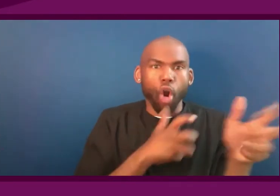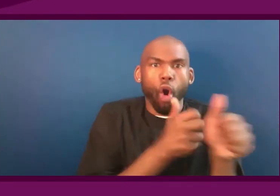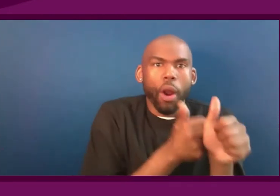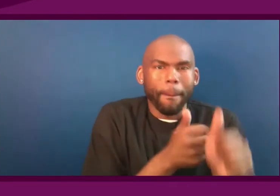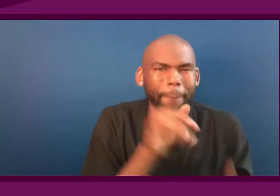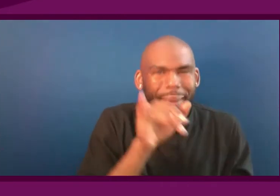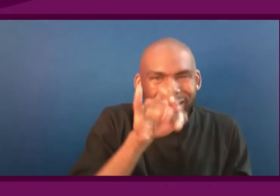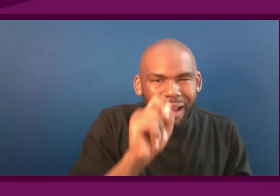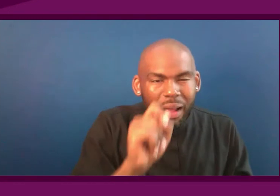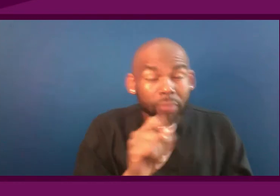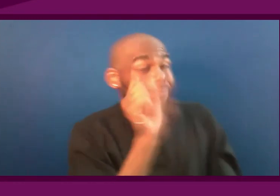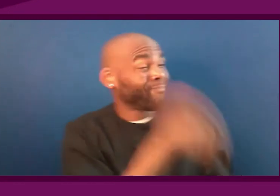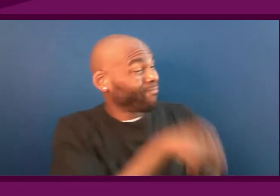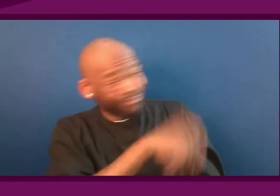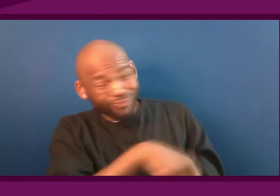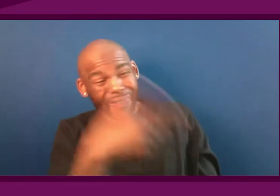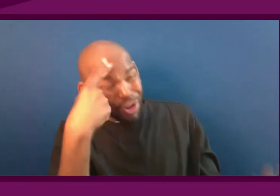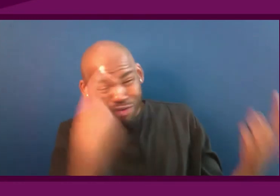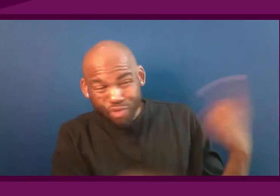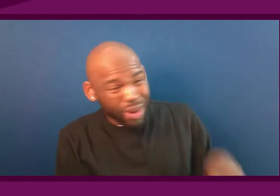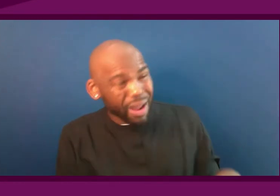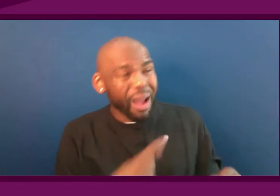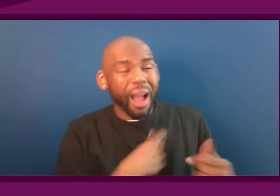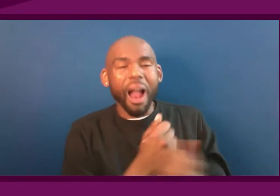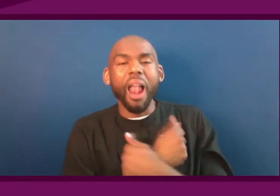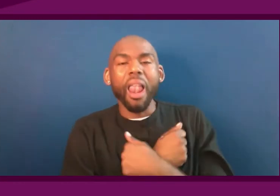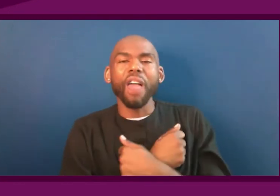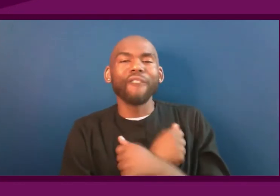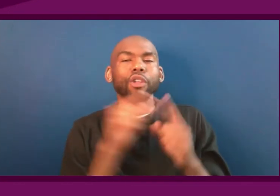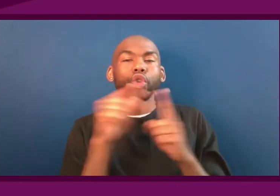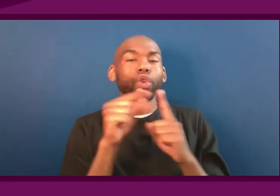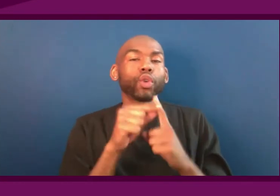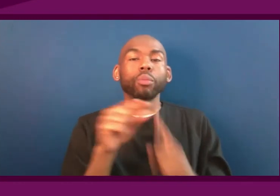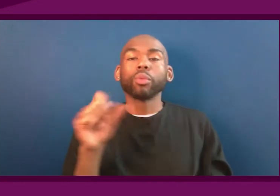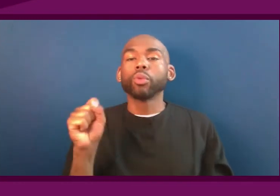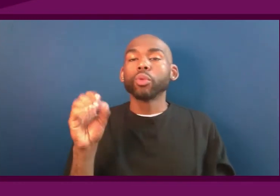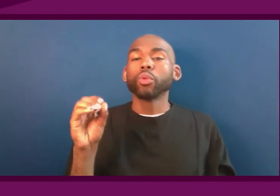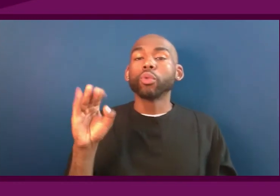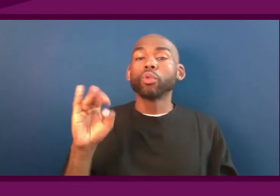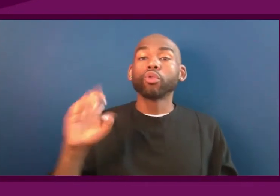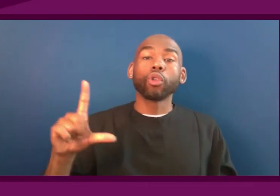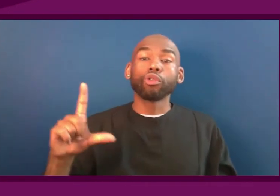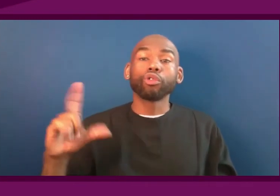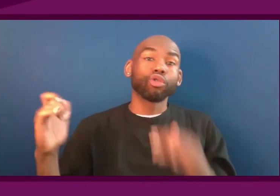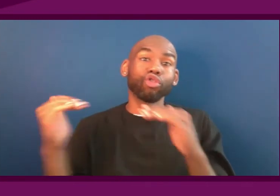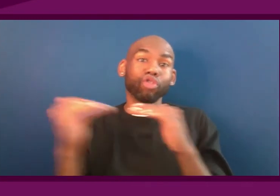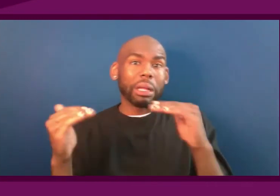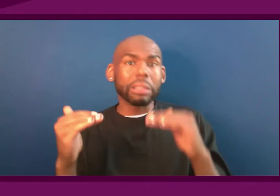systems where we are totally warehousing a lot of brown and black people, but 65% of prison inmates